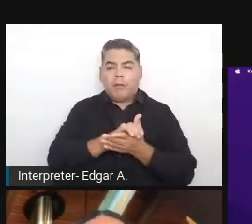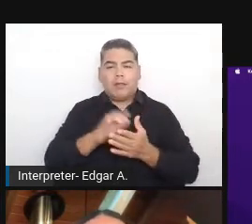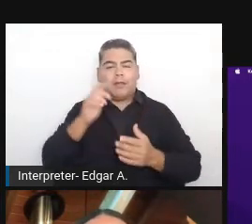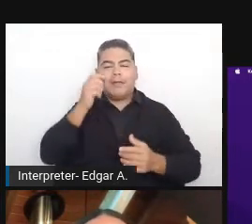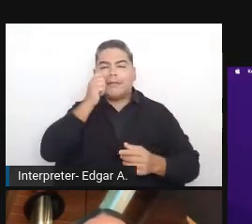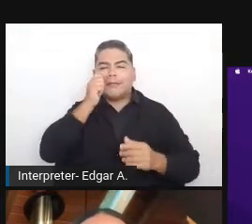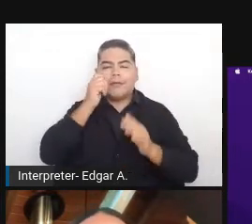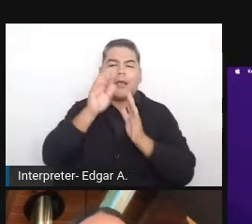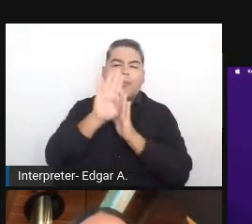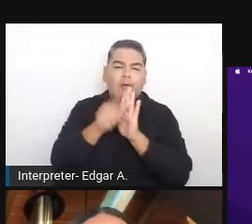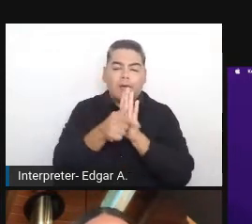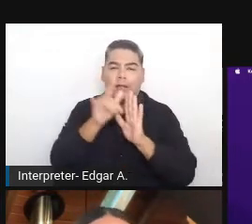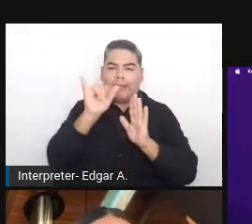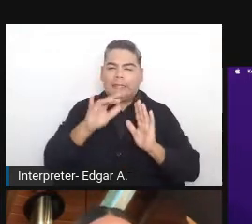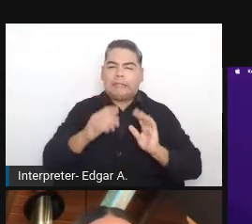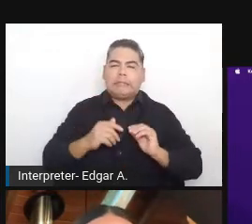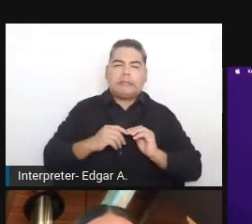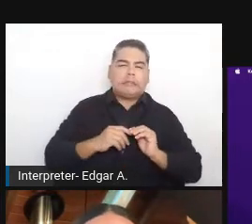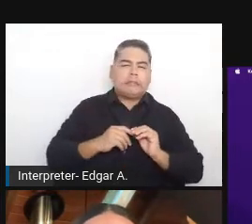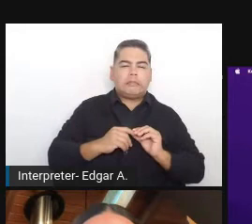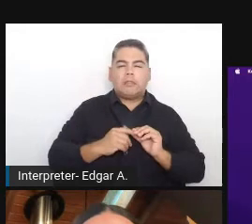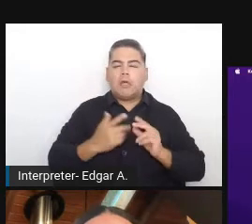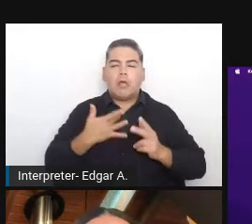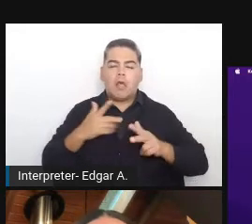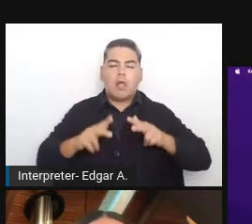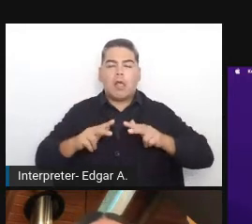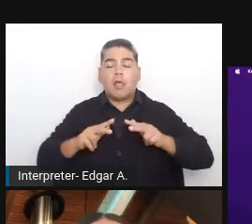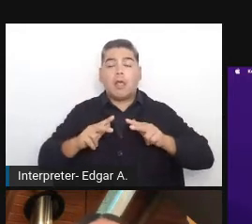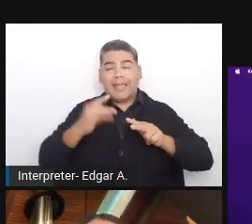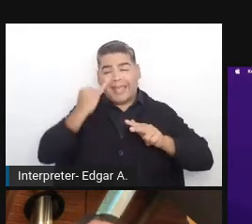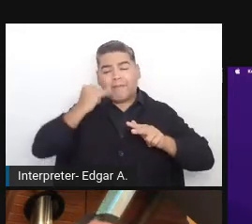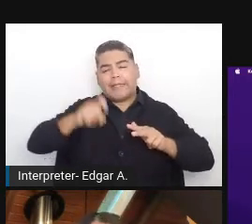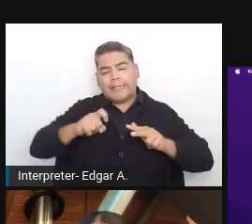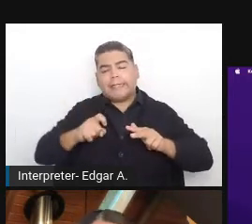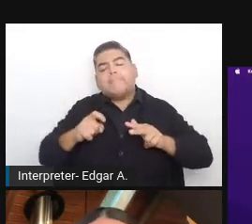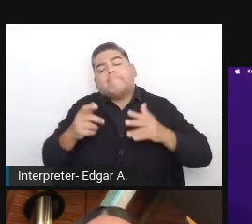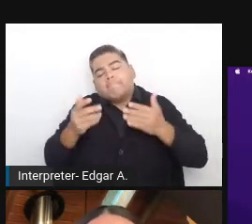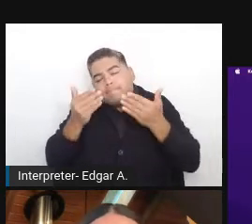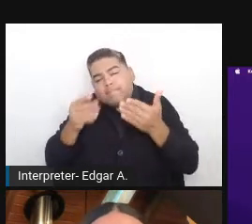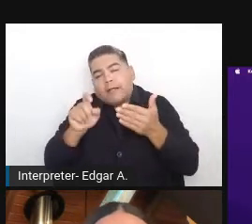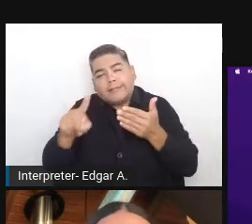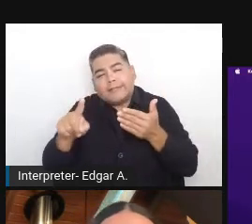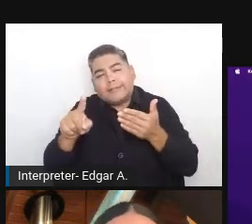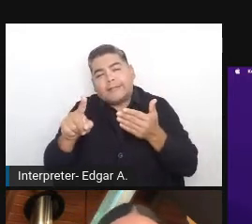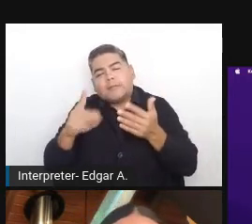Only ask for that information if you need it. If you do need that kind of information,